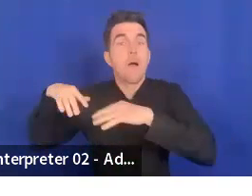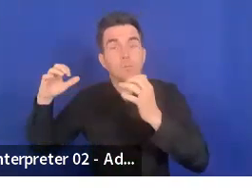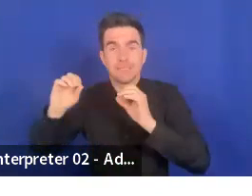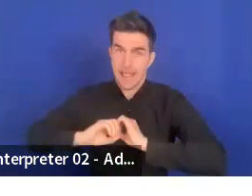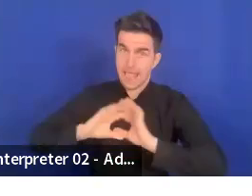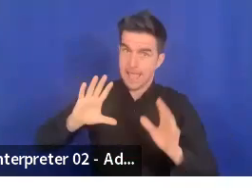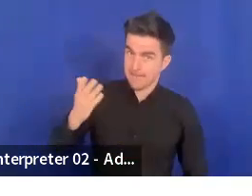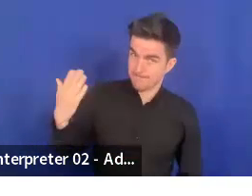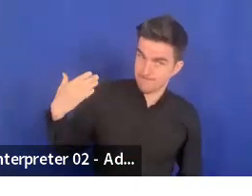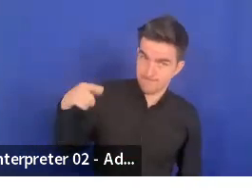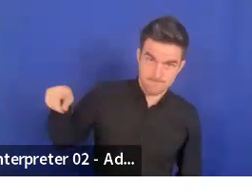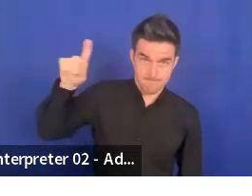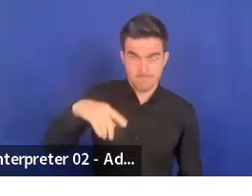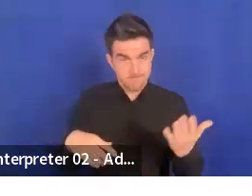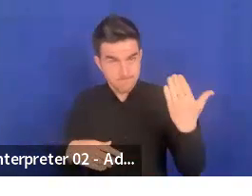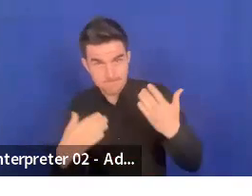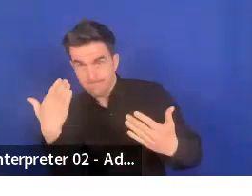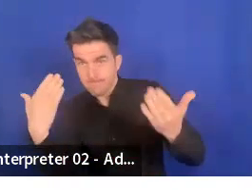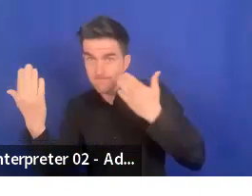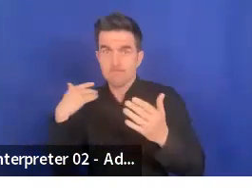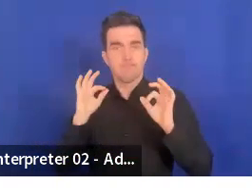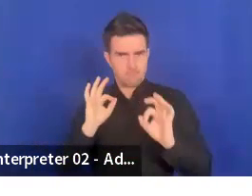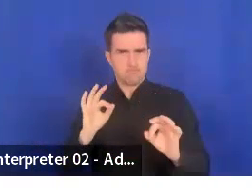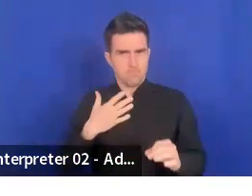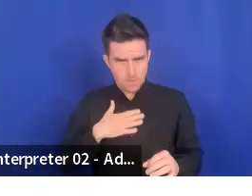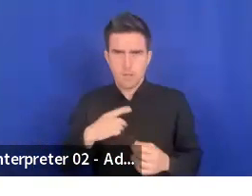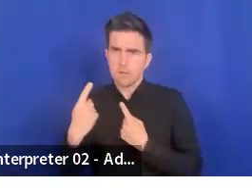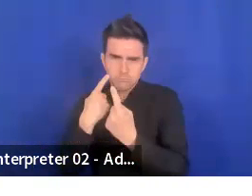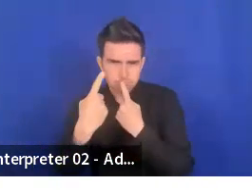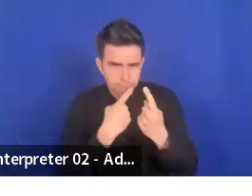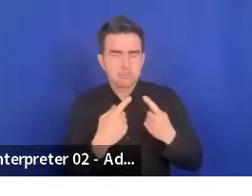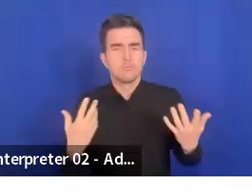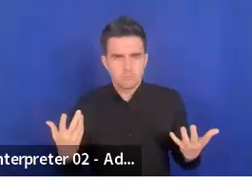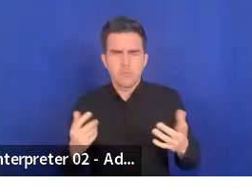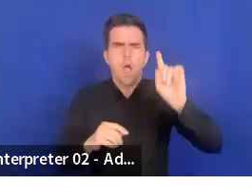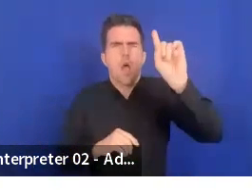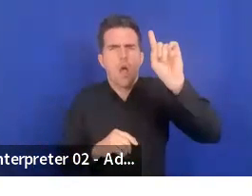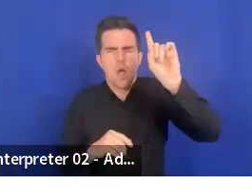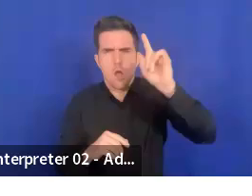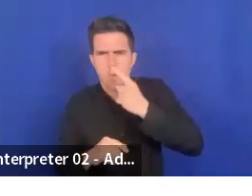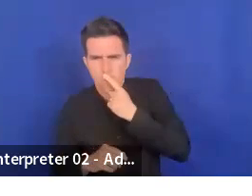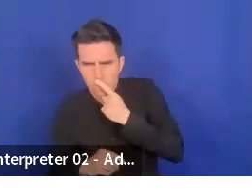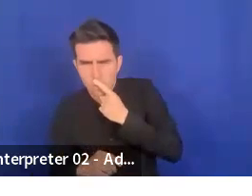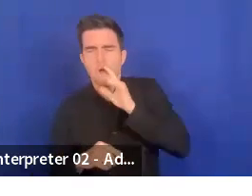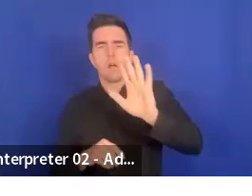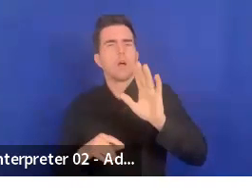wait a minute, you know, you haven't delivered on ABC, XYZ, and hold them accountable.